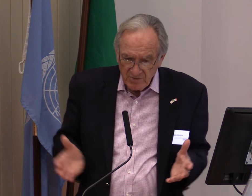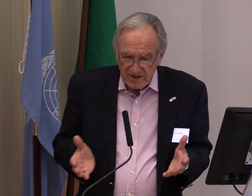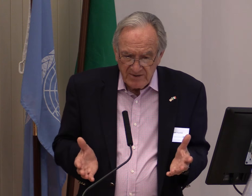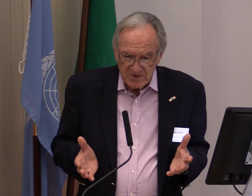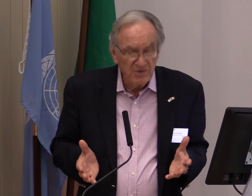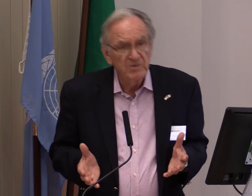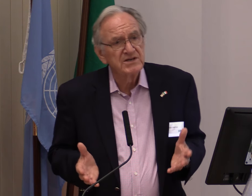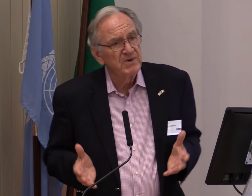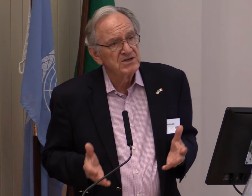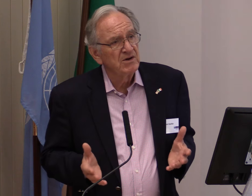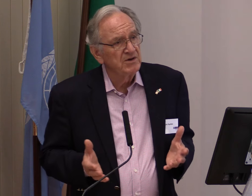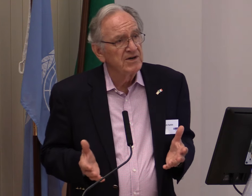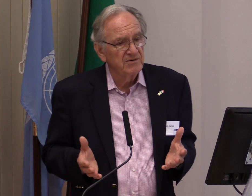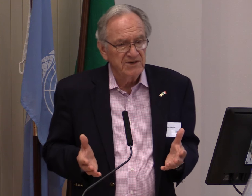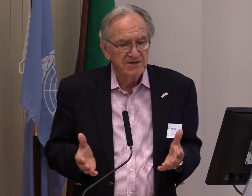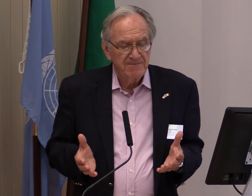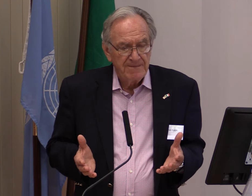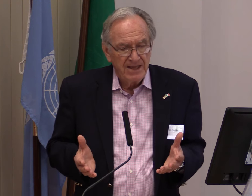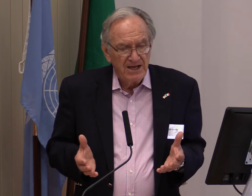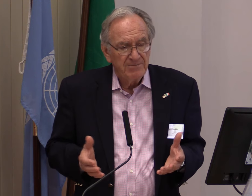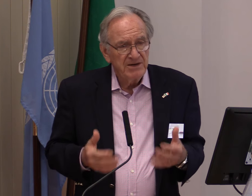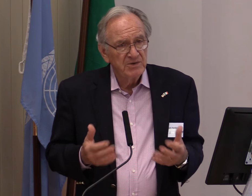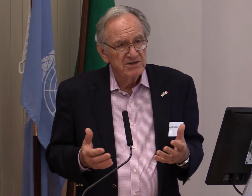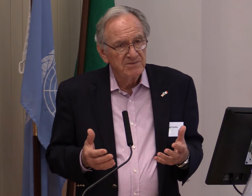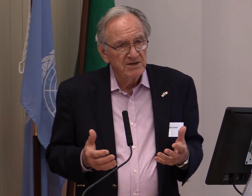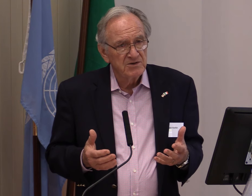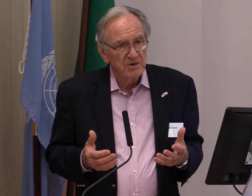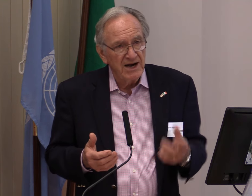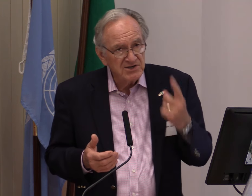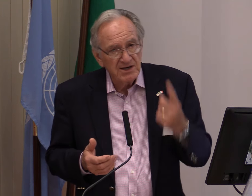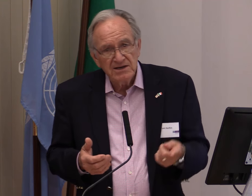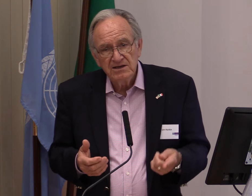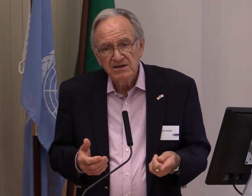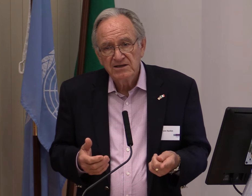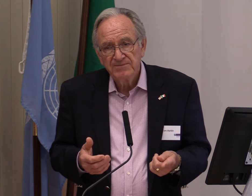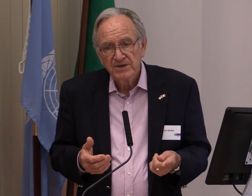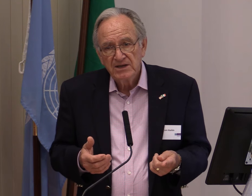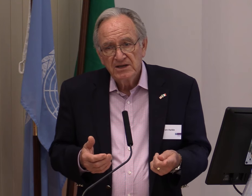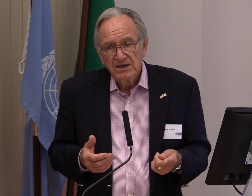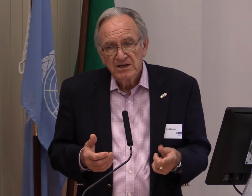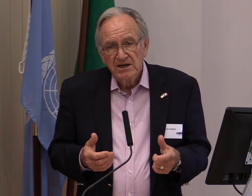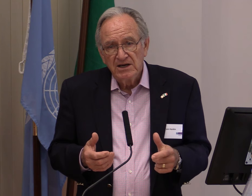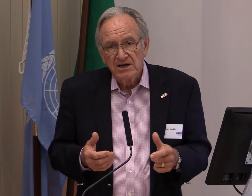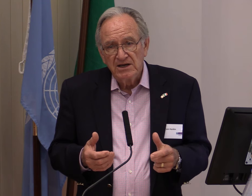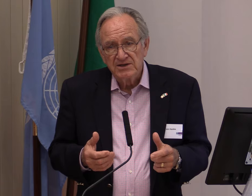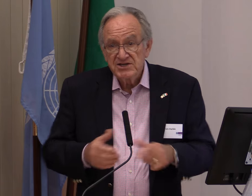to what I'm sure you experience in all your countries, people with disabilities were isolated,